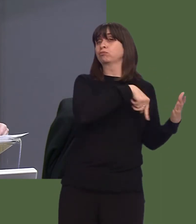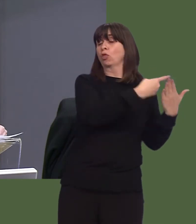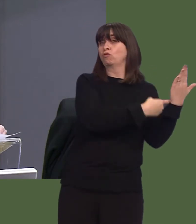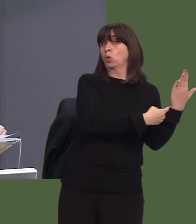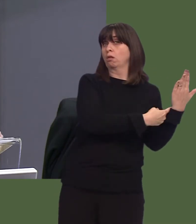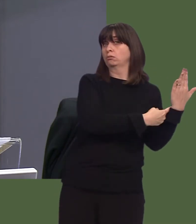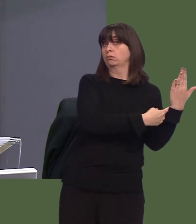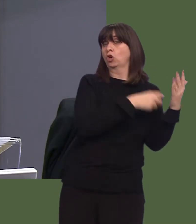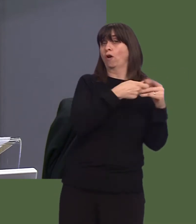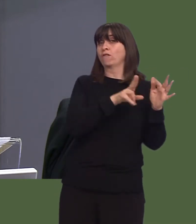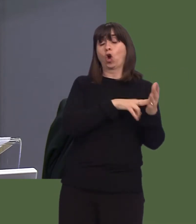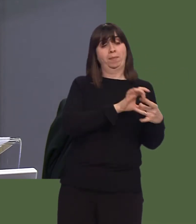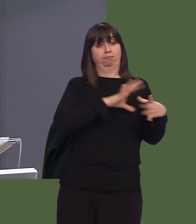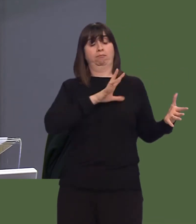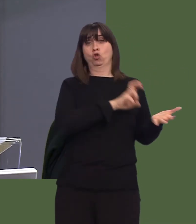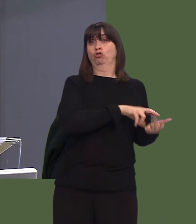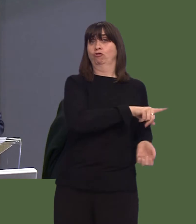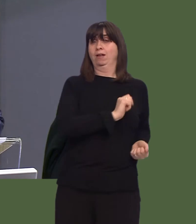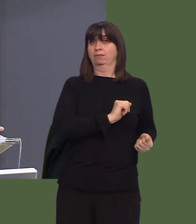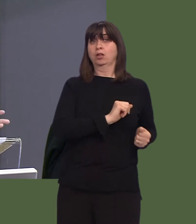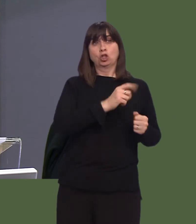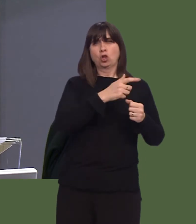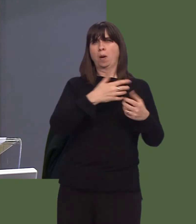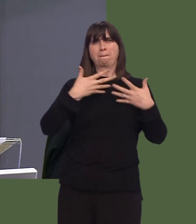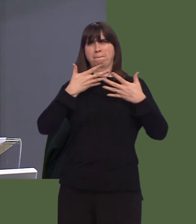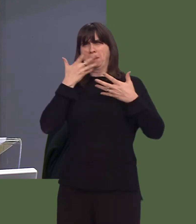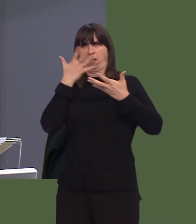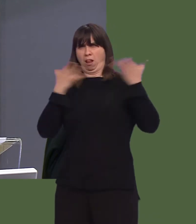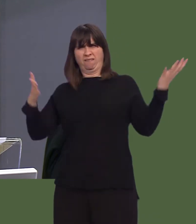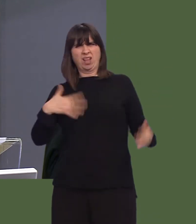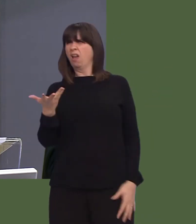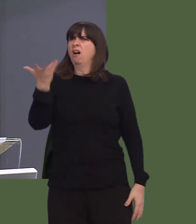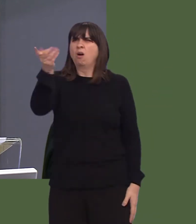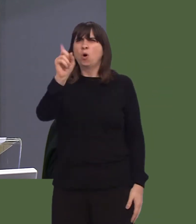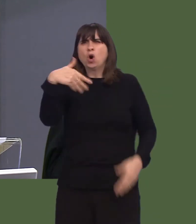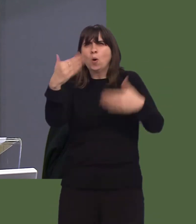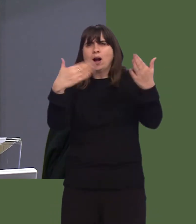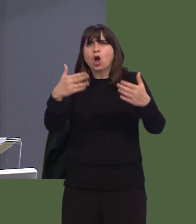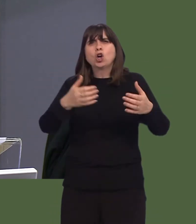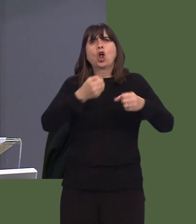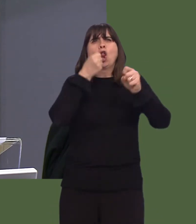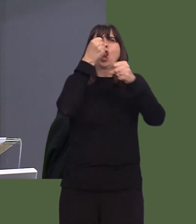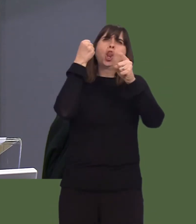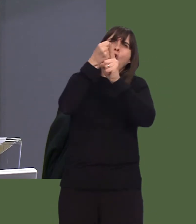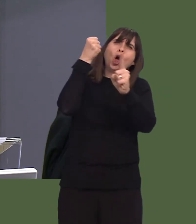The public are now asking themselves what on earthówhat on earthóis going on in this